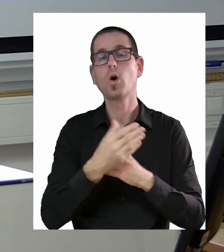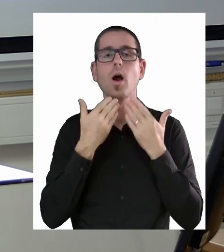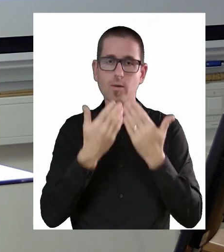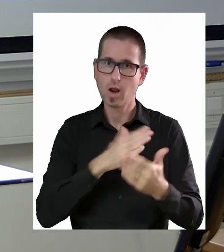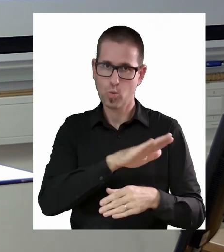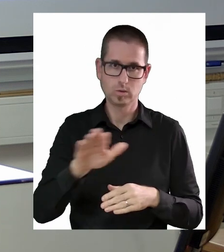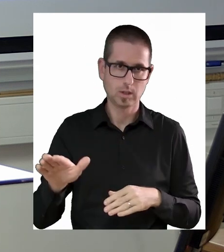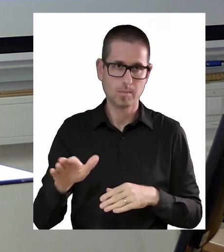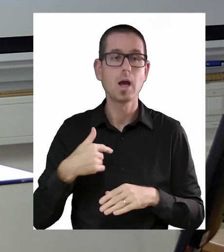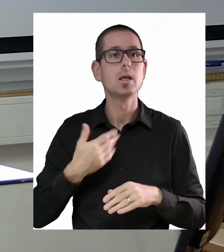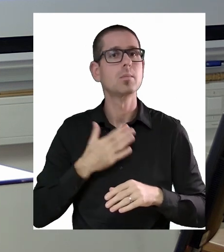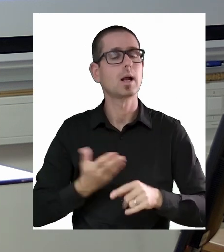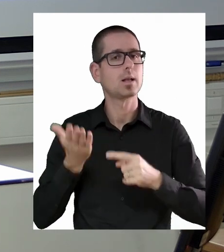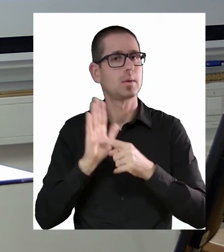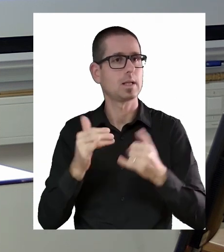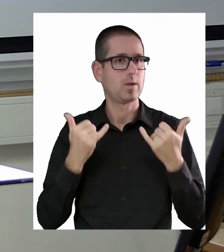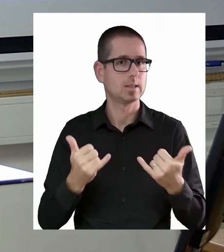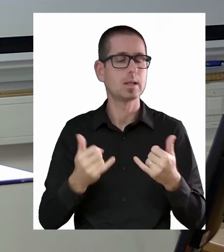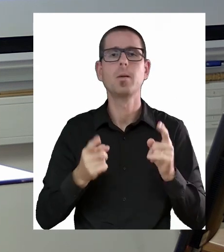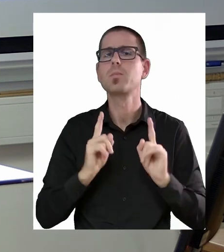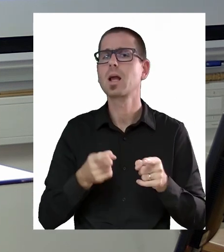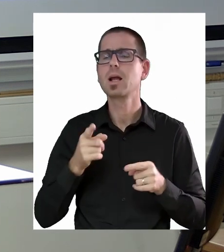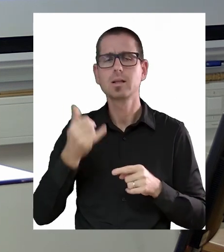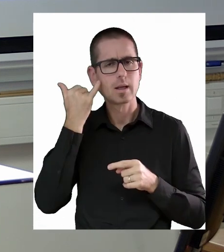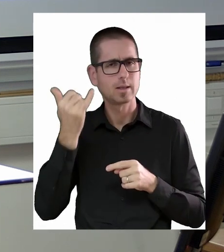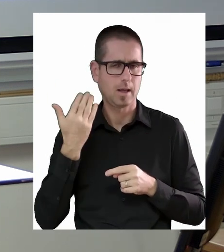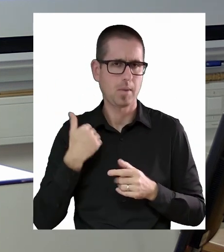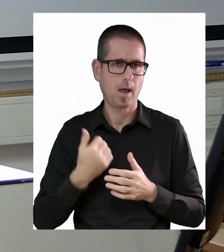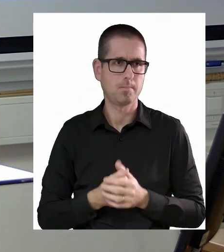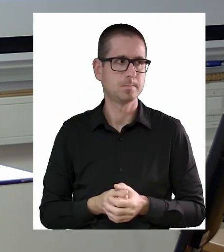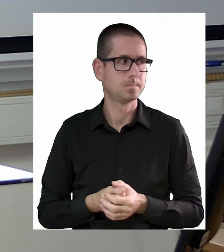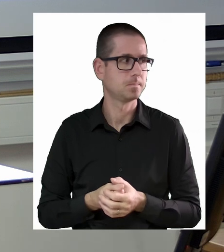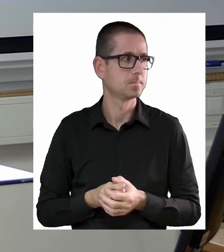and I will present now what this idea is. So we